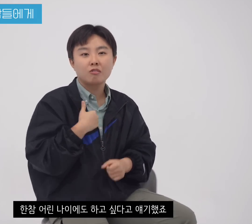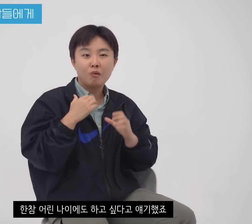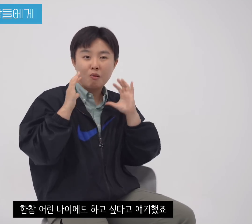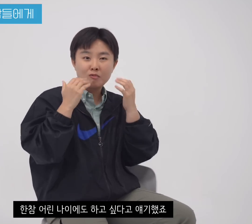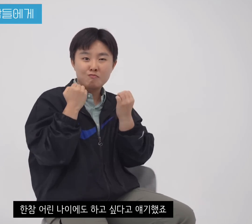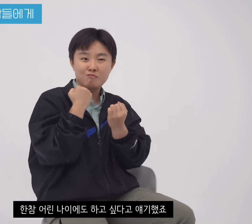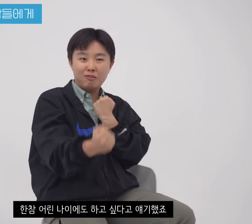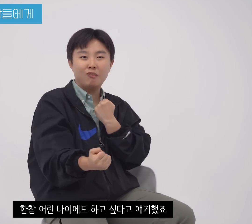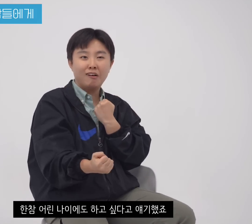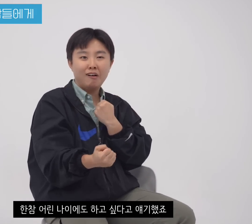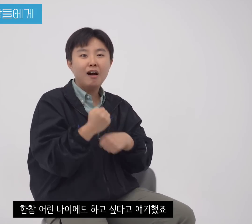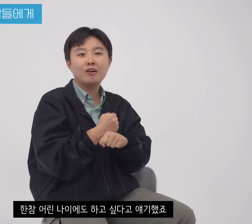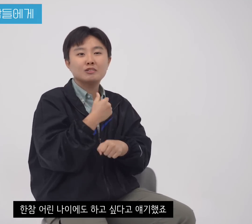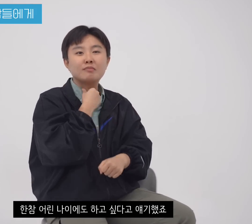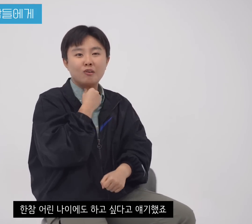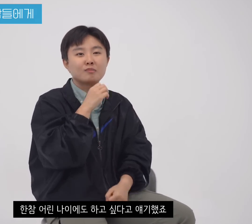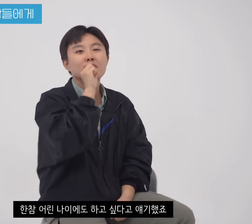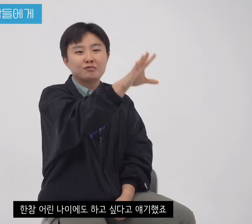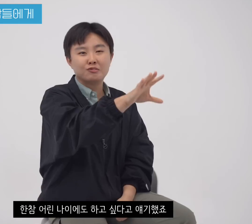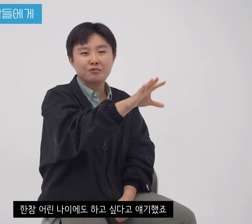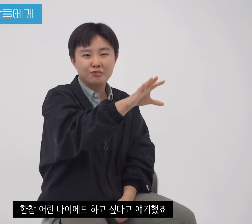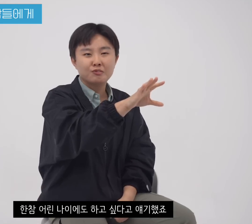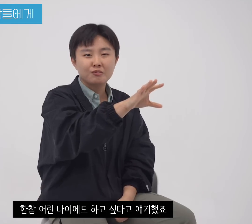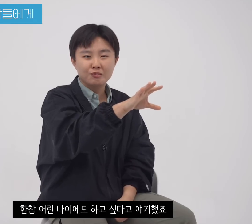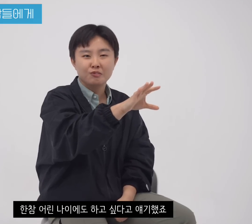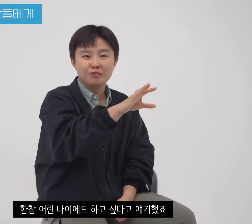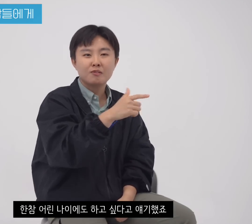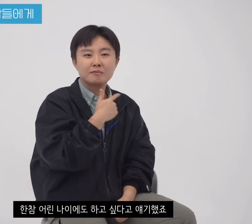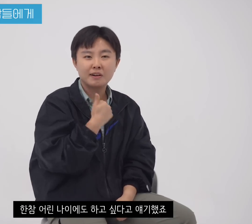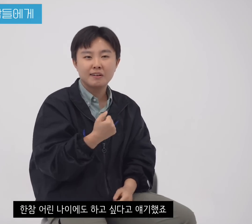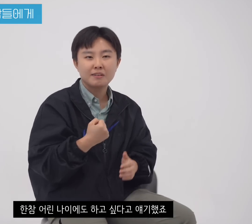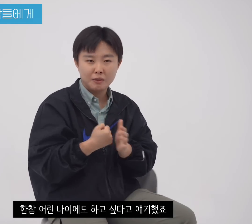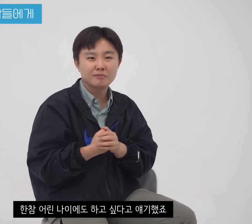Even at a very young age, I said I wanted to do it.